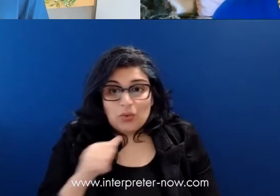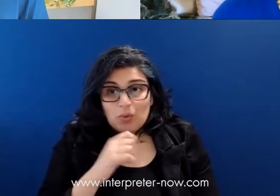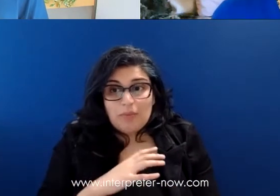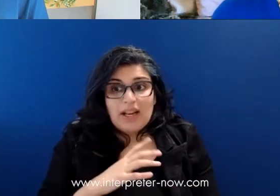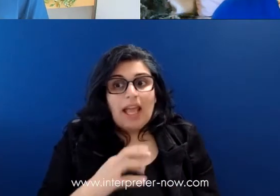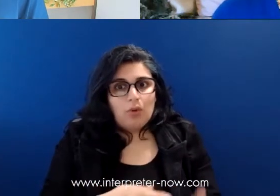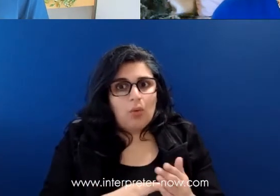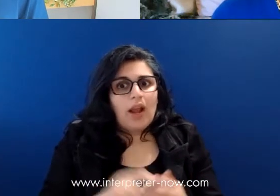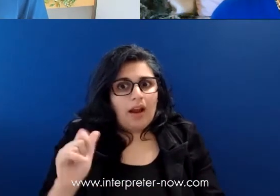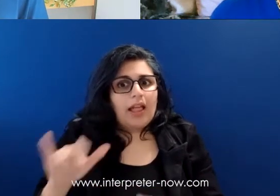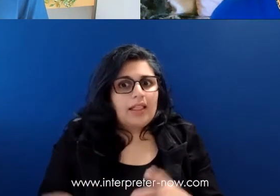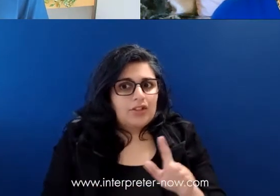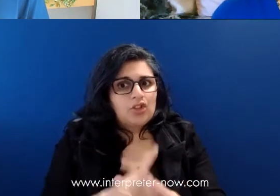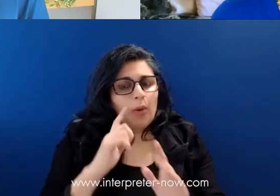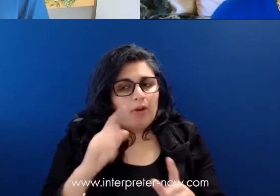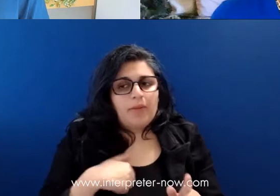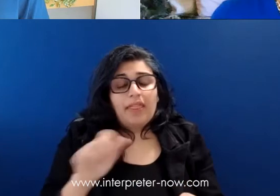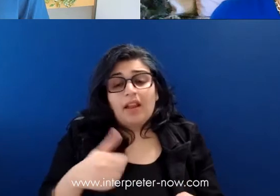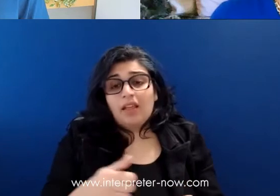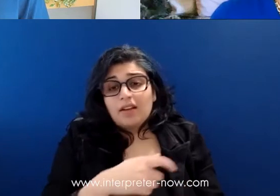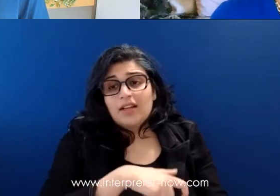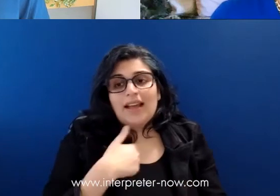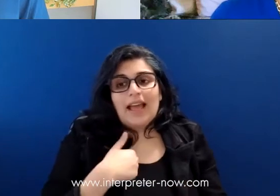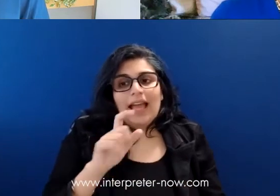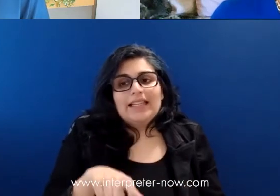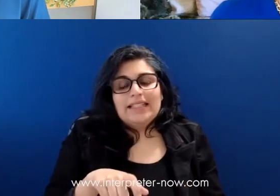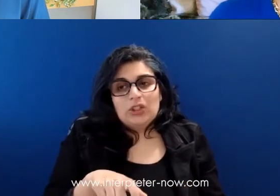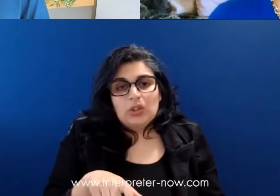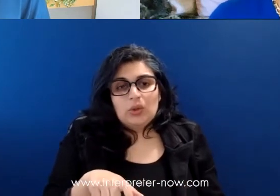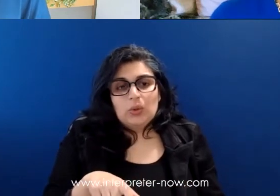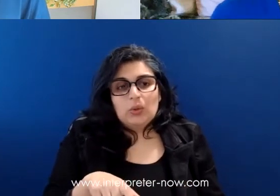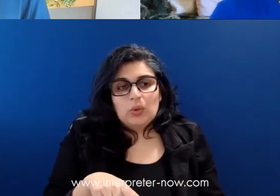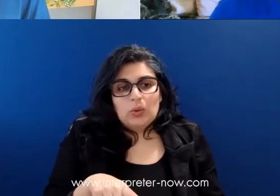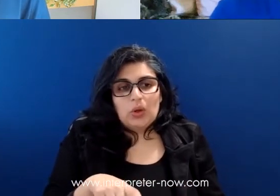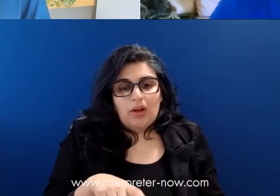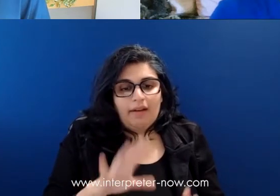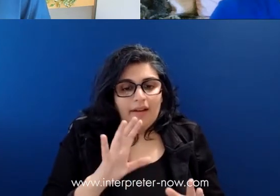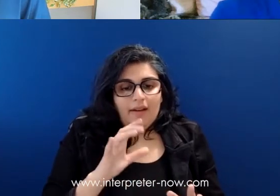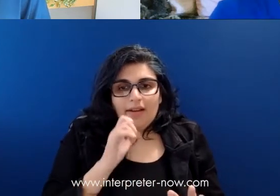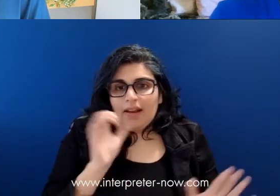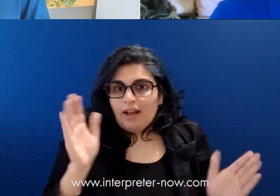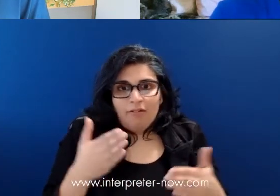There will be other moments when I need to decenter my own marginalization to create